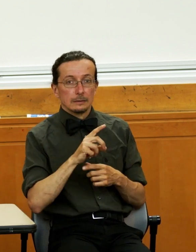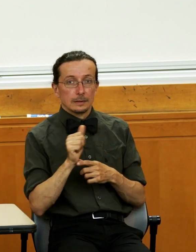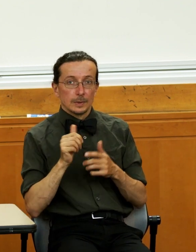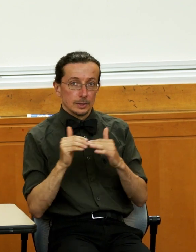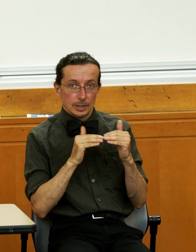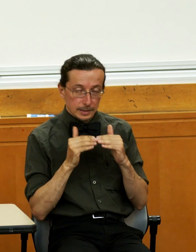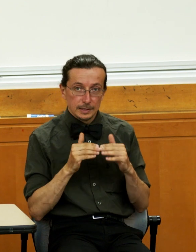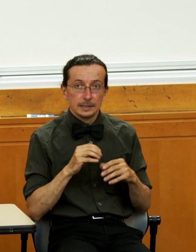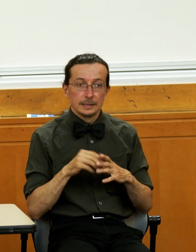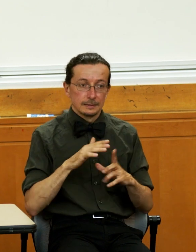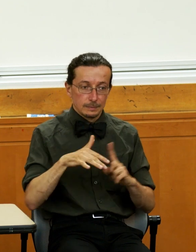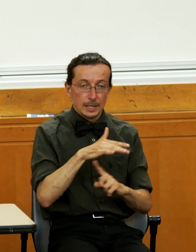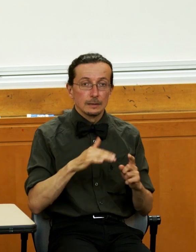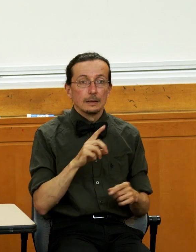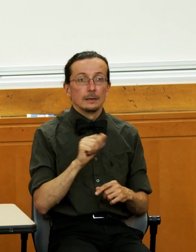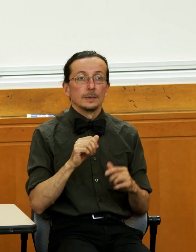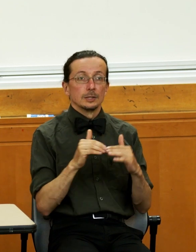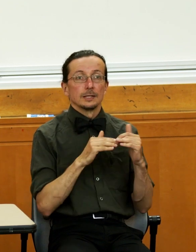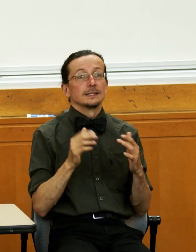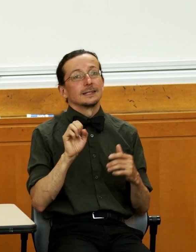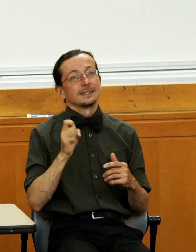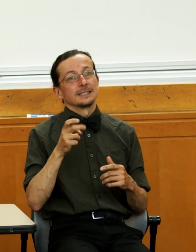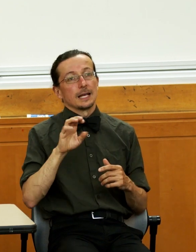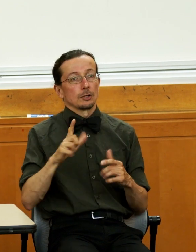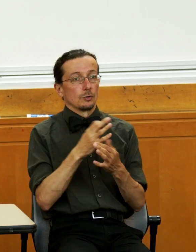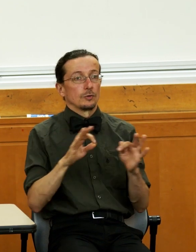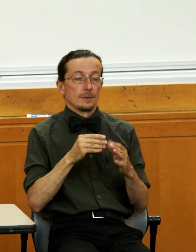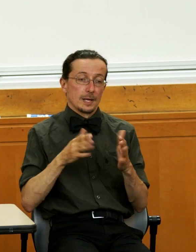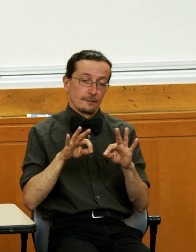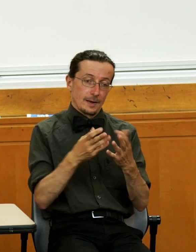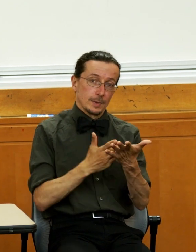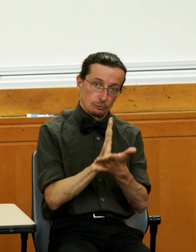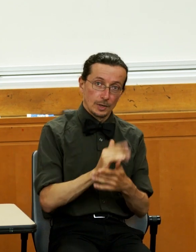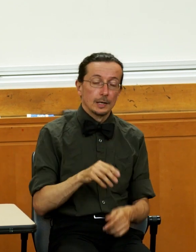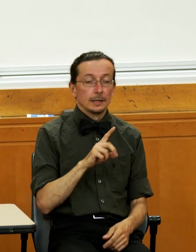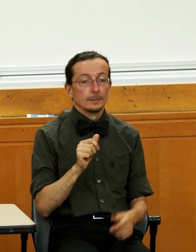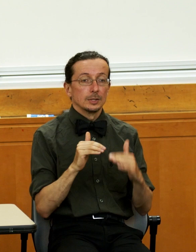Disability Justice sexual freedom and the right to family, Disability Justice and environmental